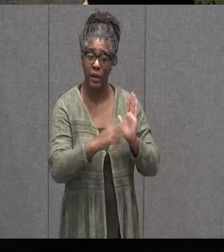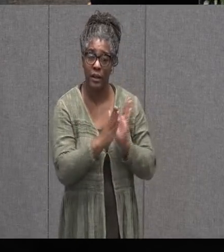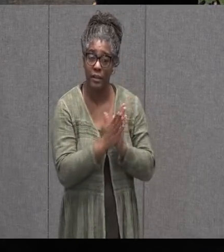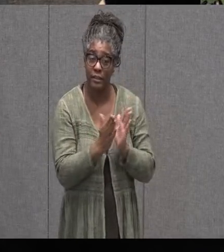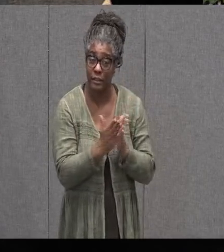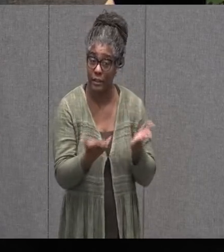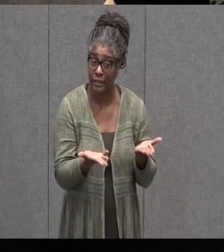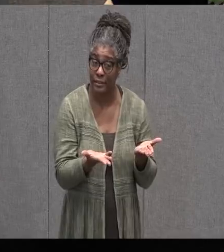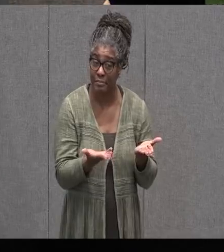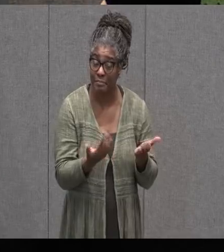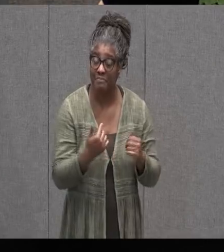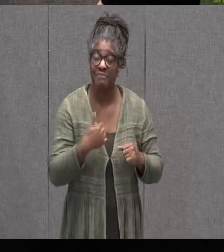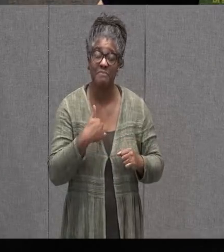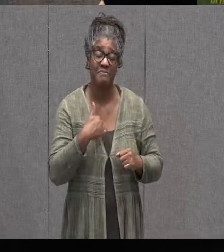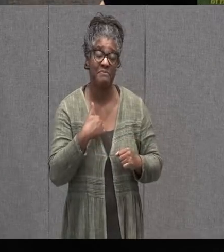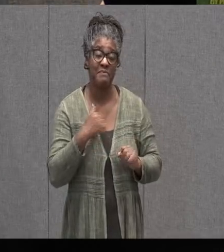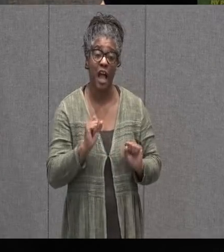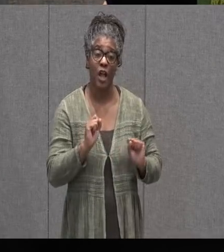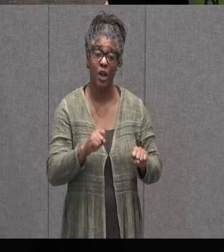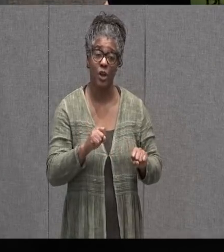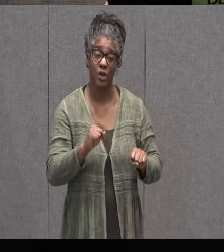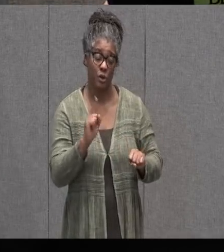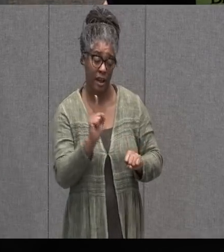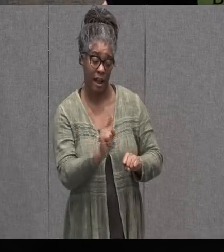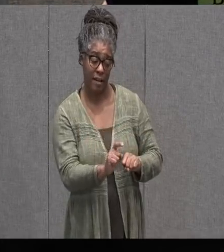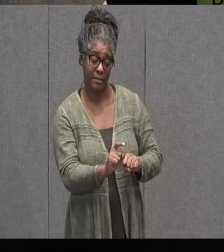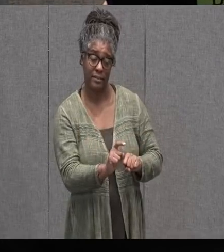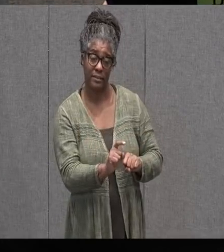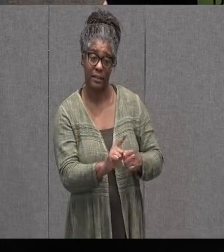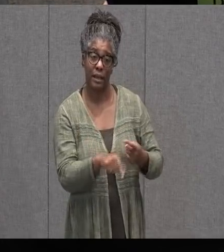I could have asked questions about the character